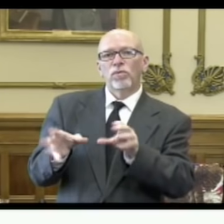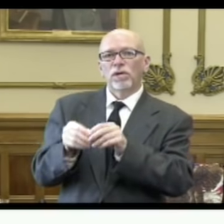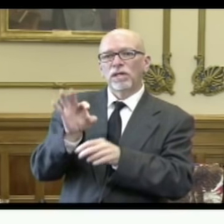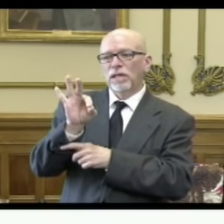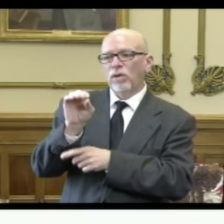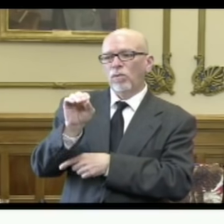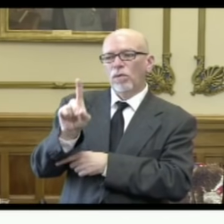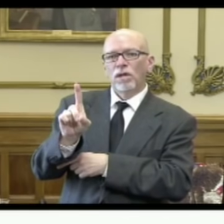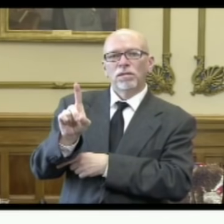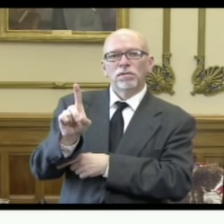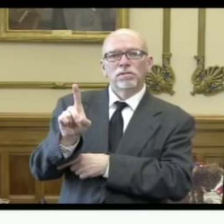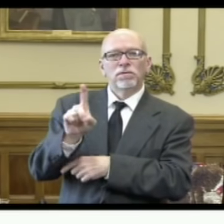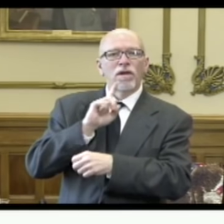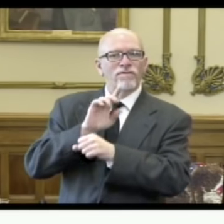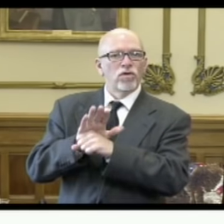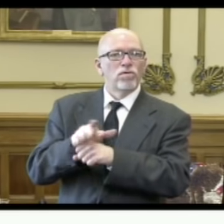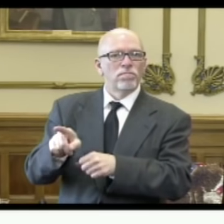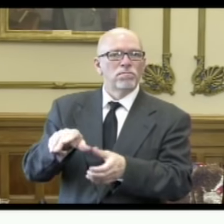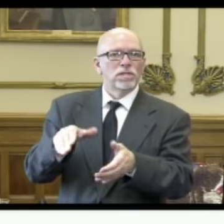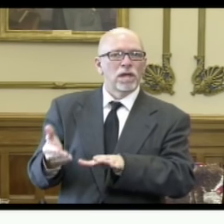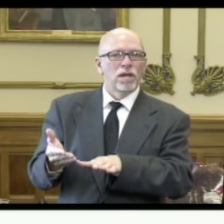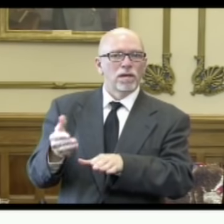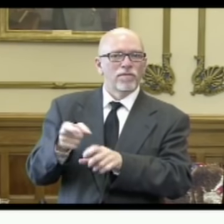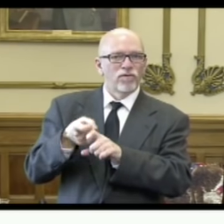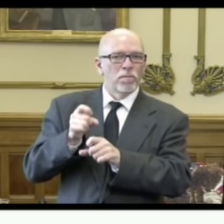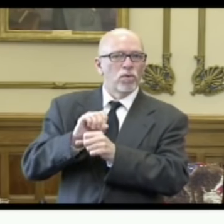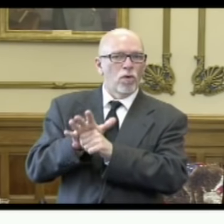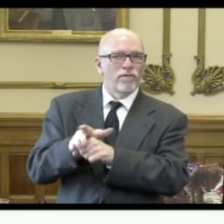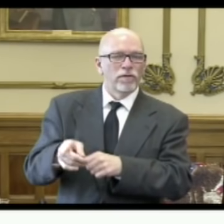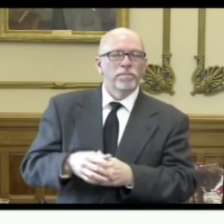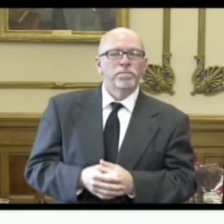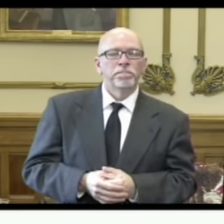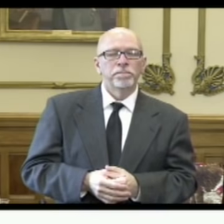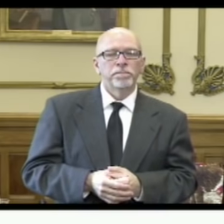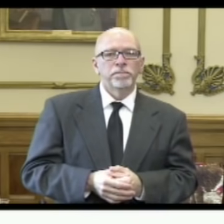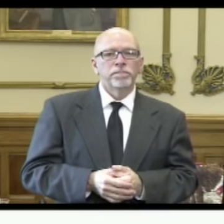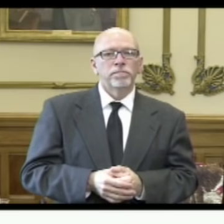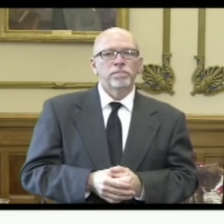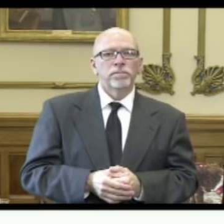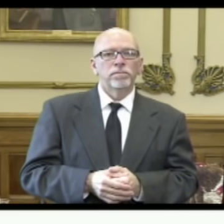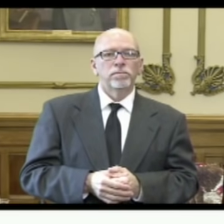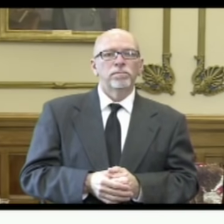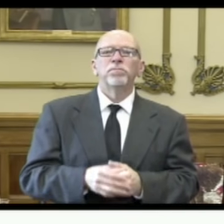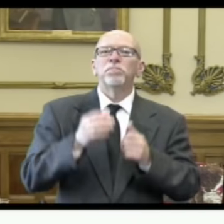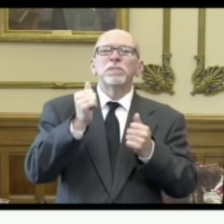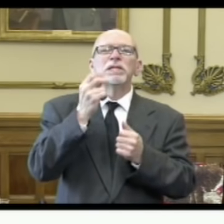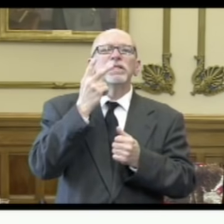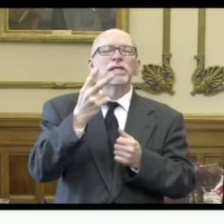FROM COVID-19. 16,000. 588 HOOSIERS HAVE TESTED POSITIVE. AND A TOTAL OF 901 HAVE BEEN